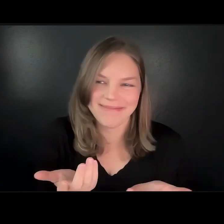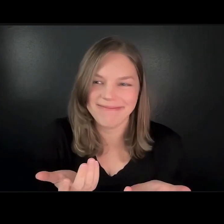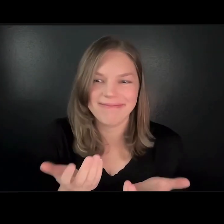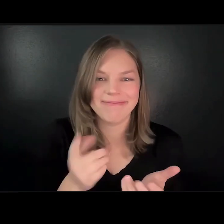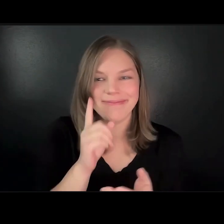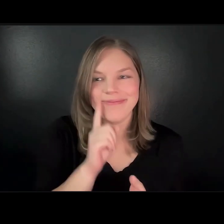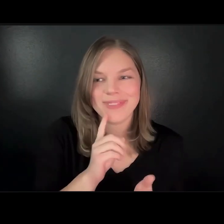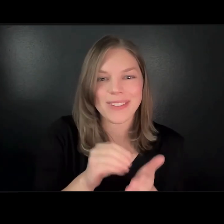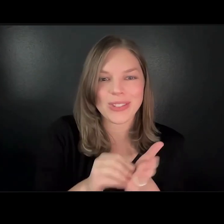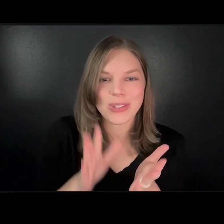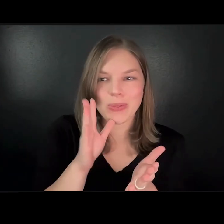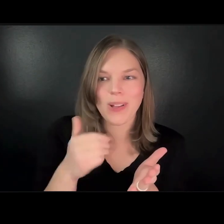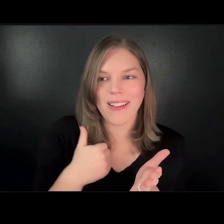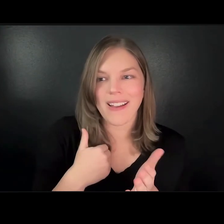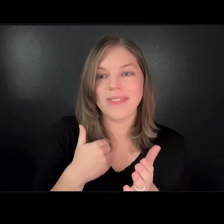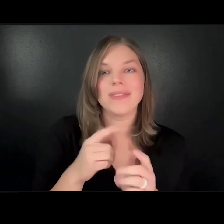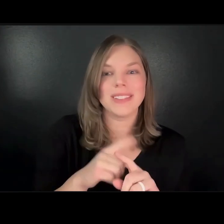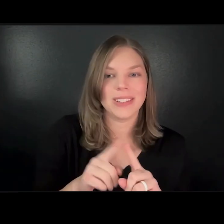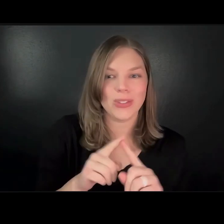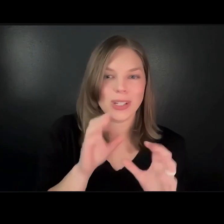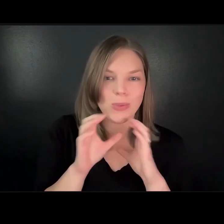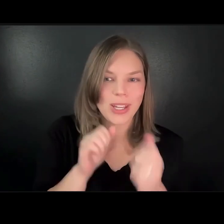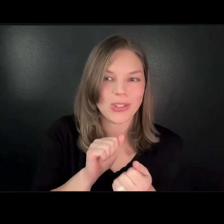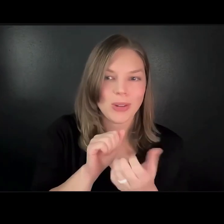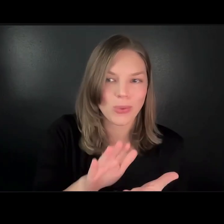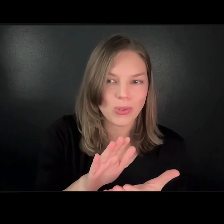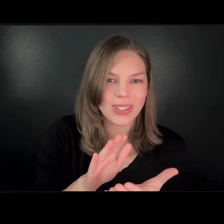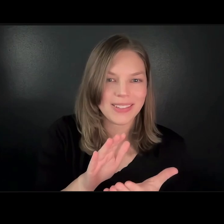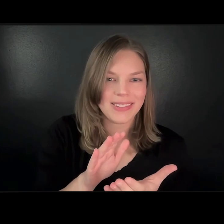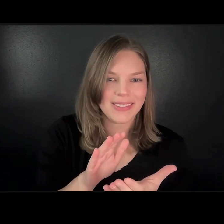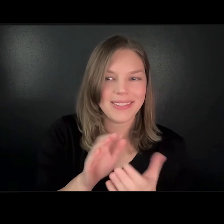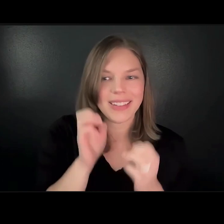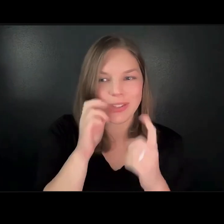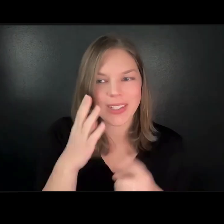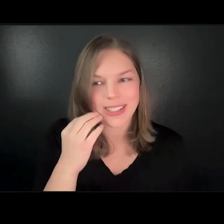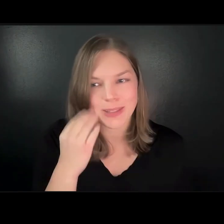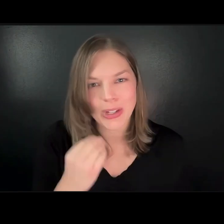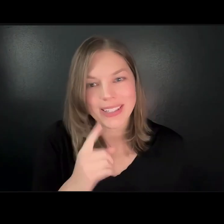Deaf students will have different communication approaches educational experiences.